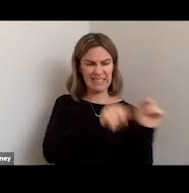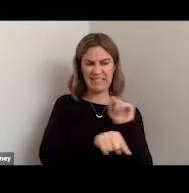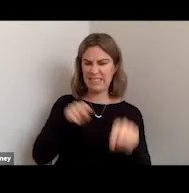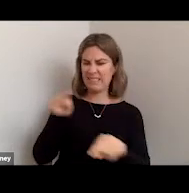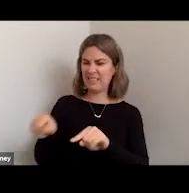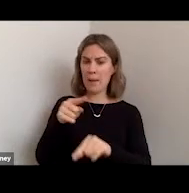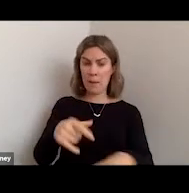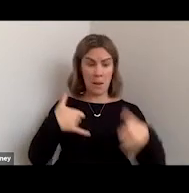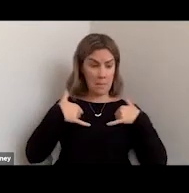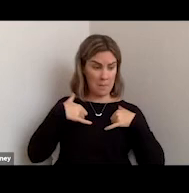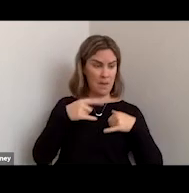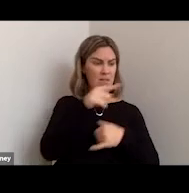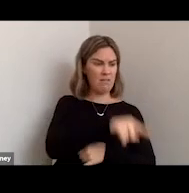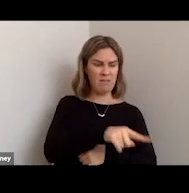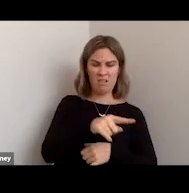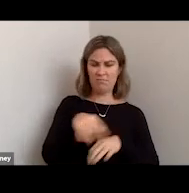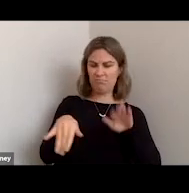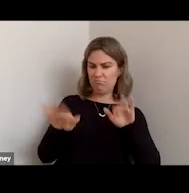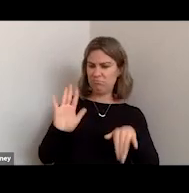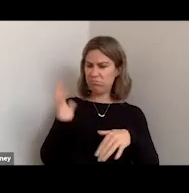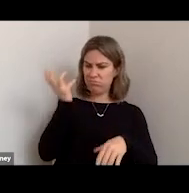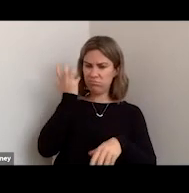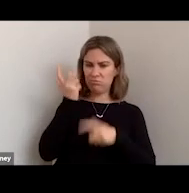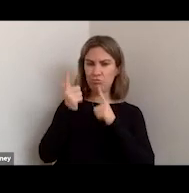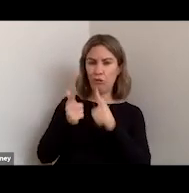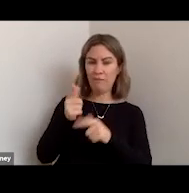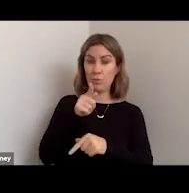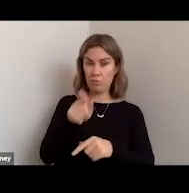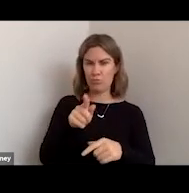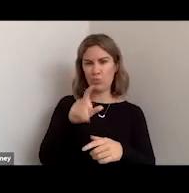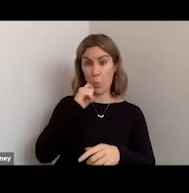Normally you pick one or the other. "Can you suggest the best way to develop psychographic